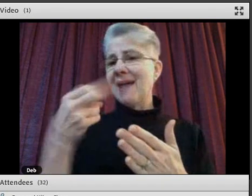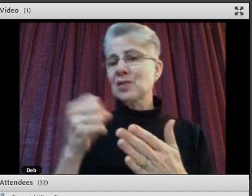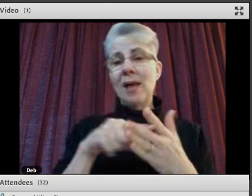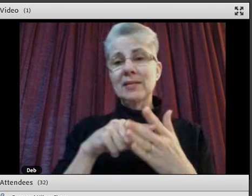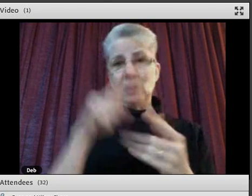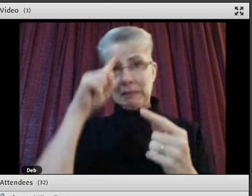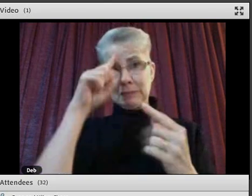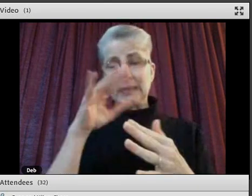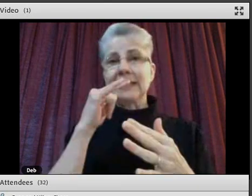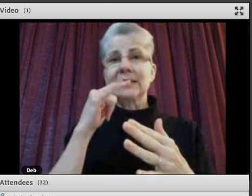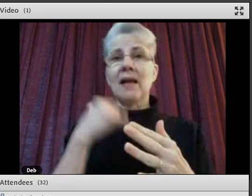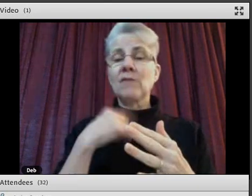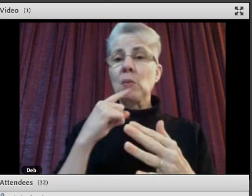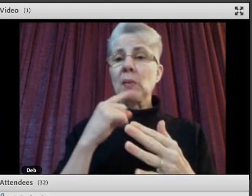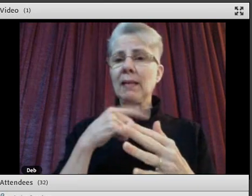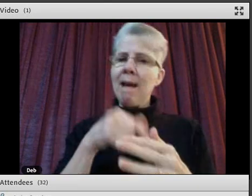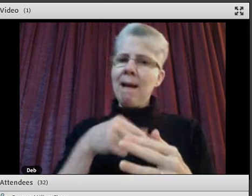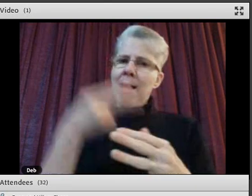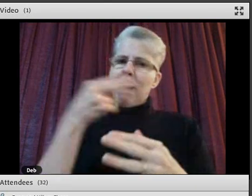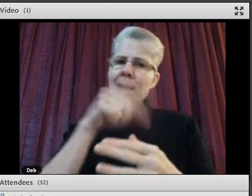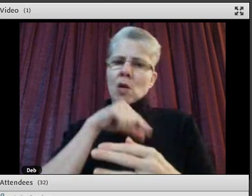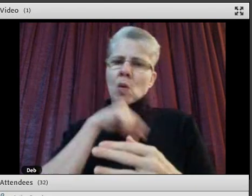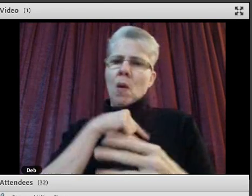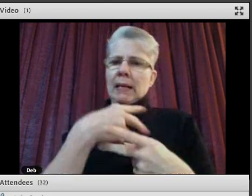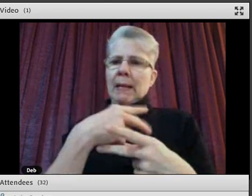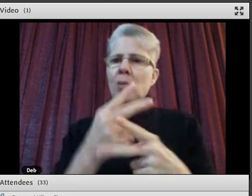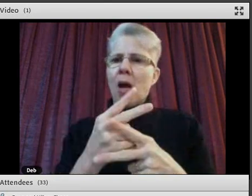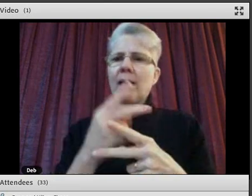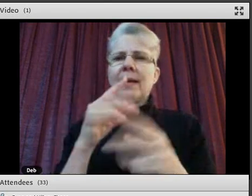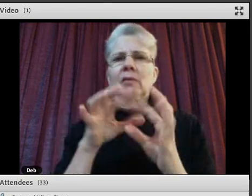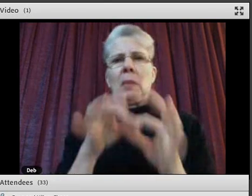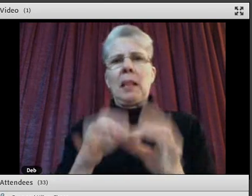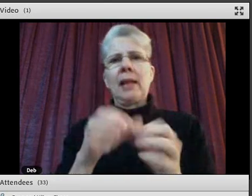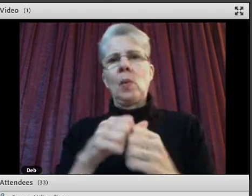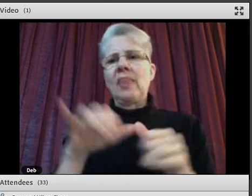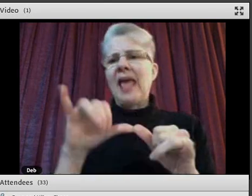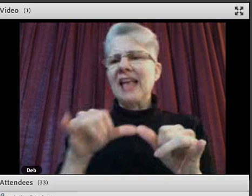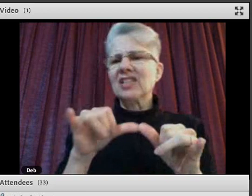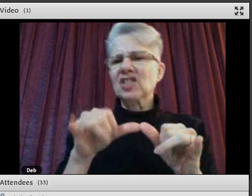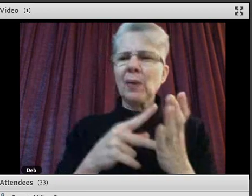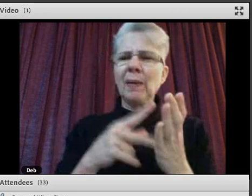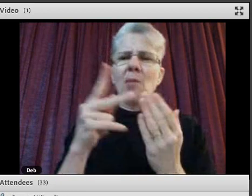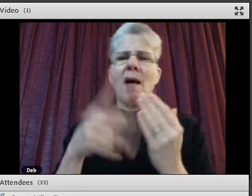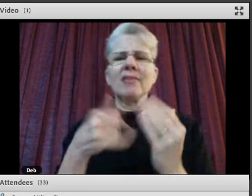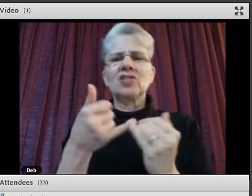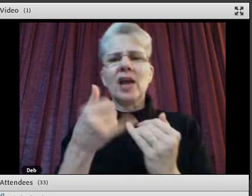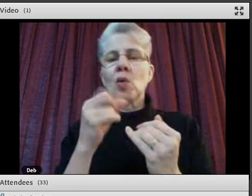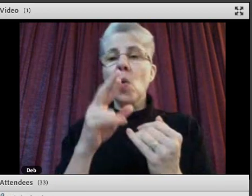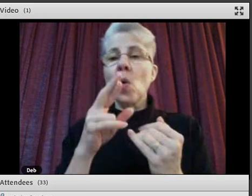to have a really high-quality end product when it comes to an engineering project or a science project or a technology project.